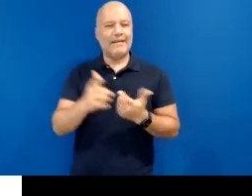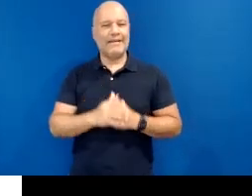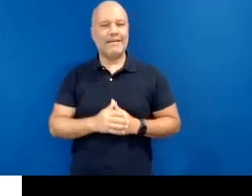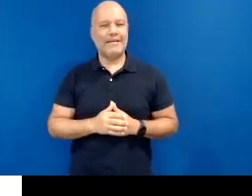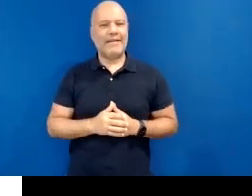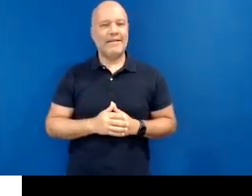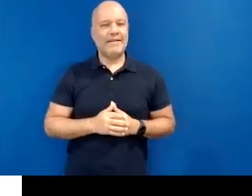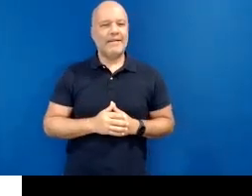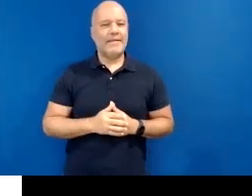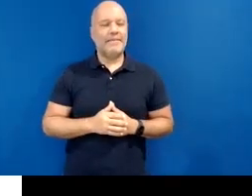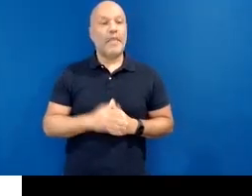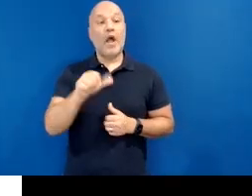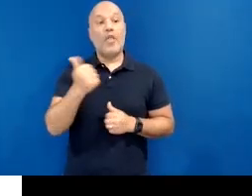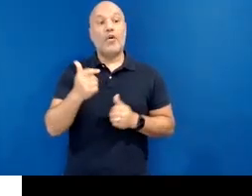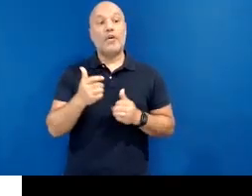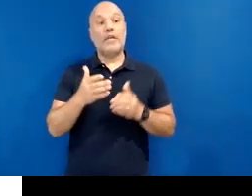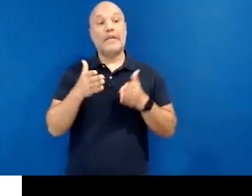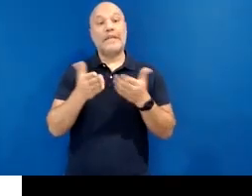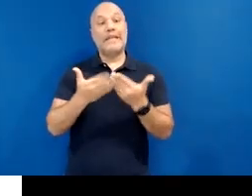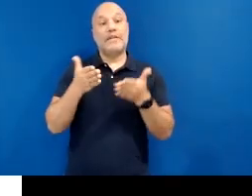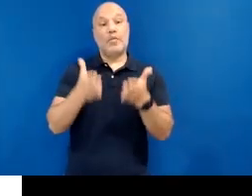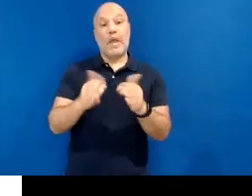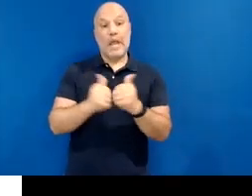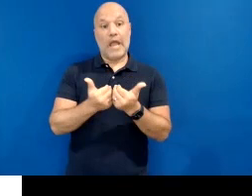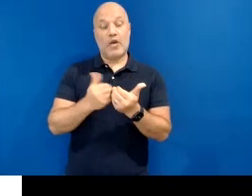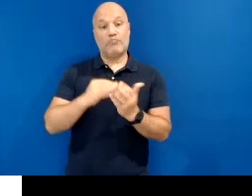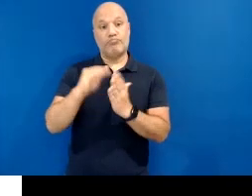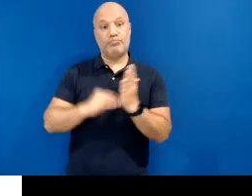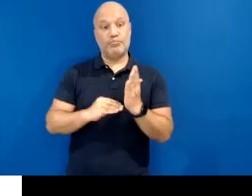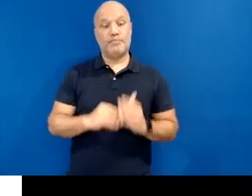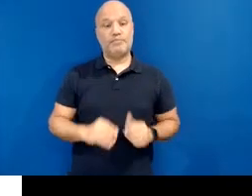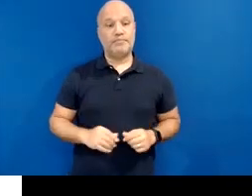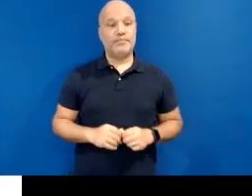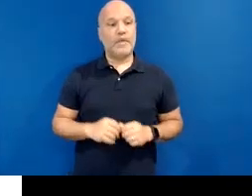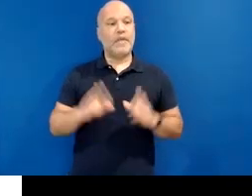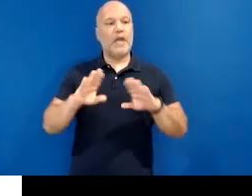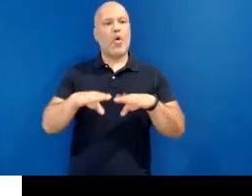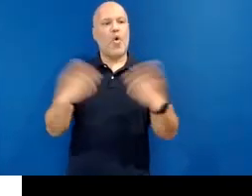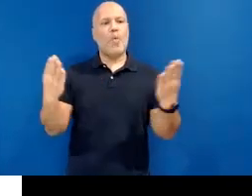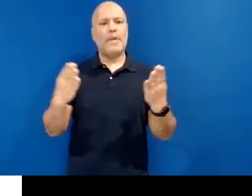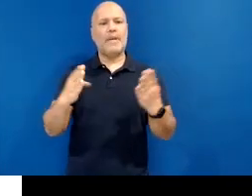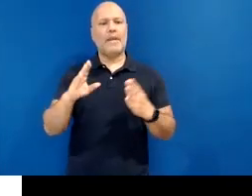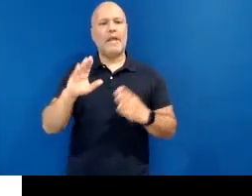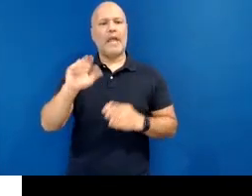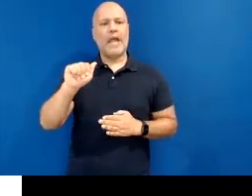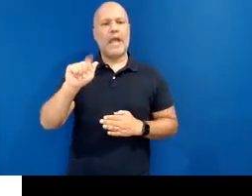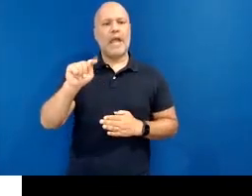is this open attribution builder and